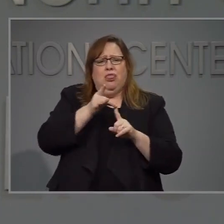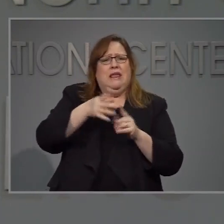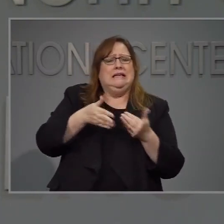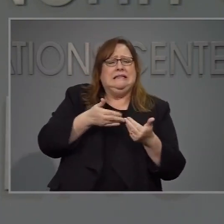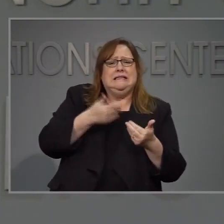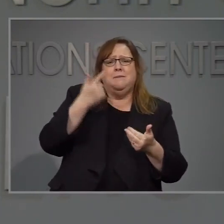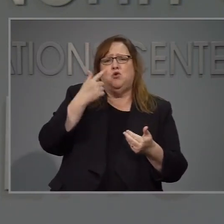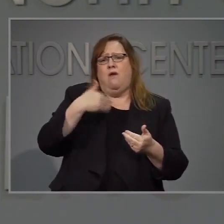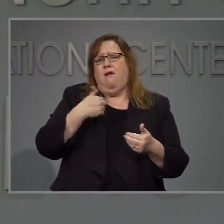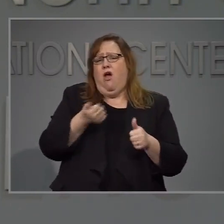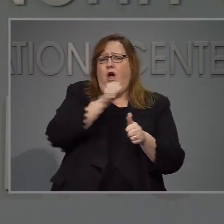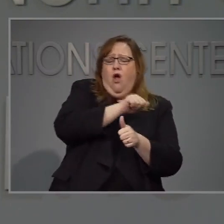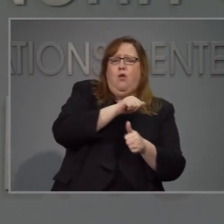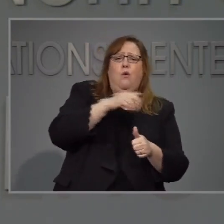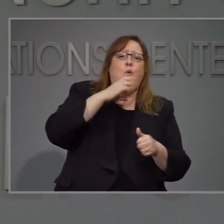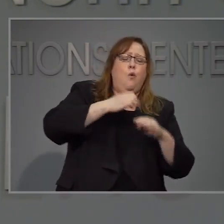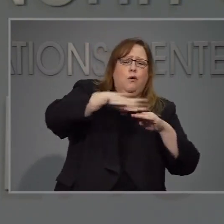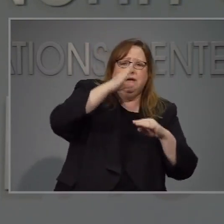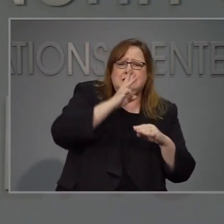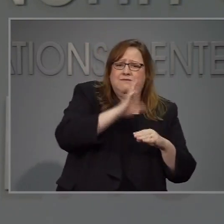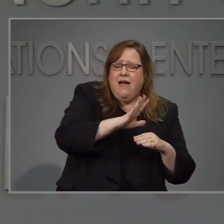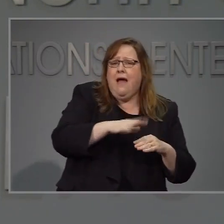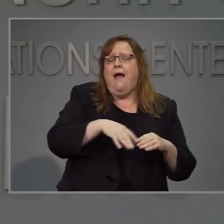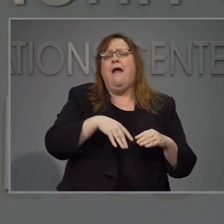HOME ORDER. WE ARE SHIFTING TO A SAFER AT HOME RECOMMENDATION. AND THAT'S ESPECIALLY IMPORTANT